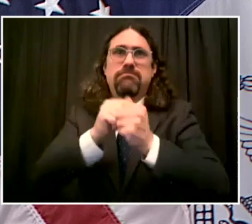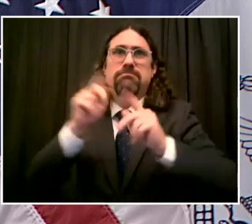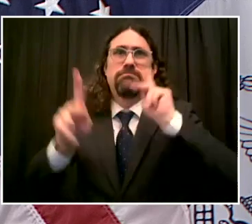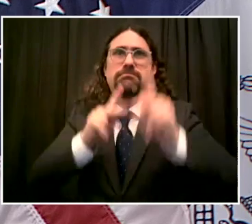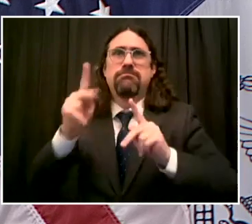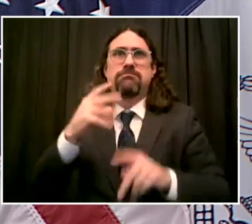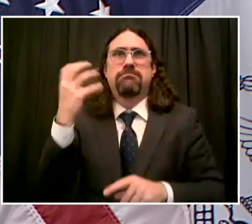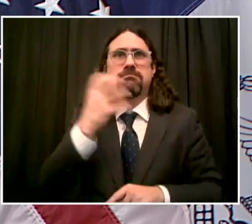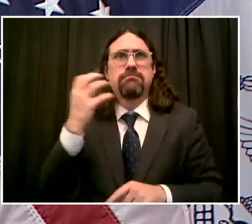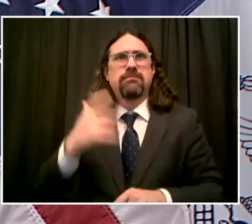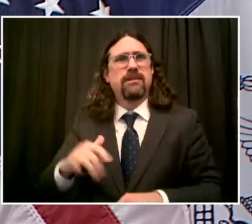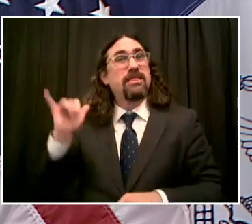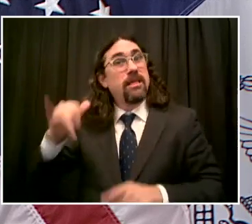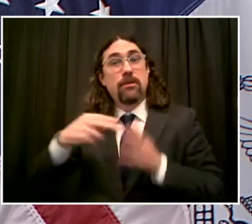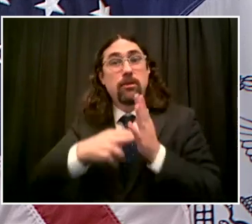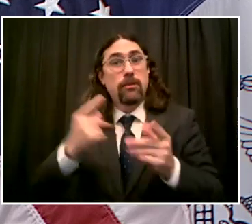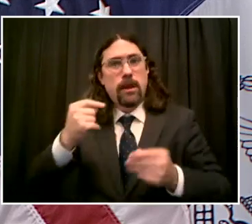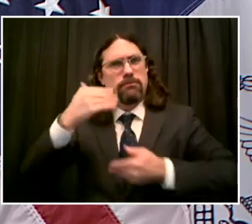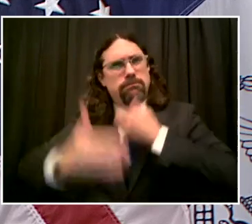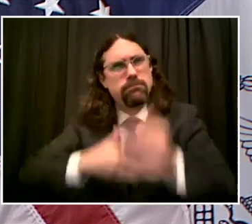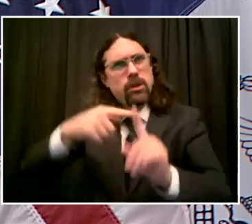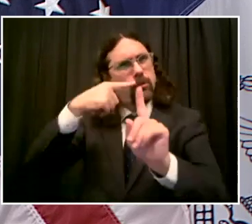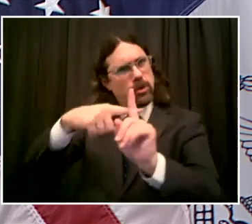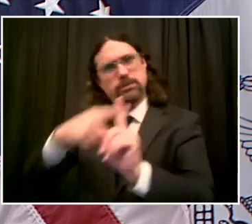EVEN IN THIS